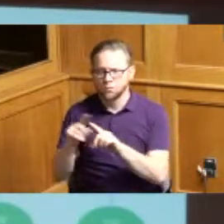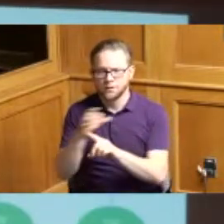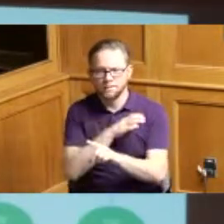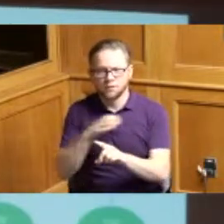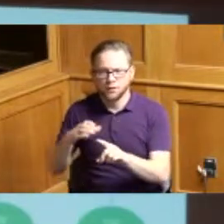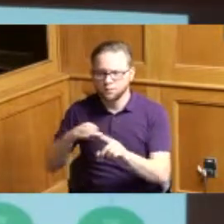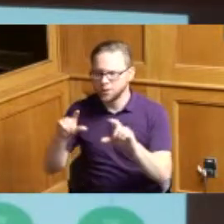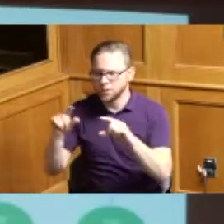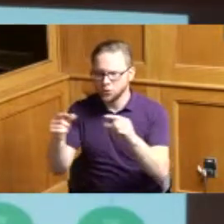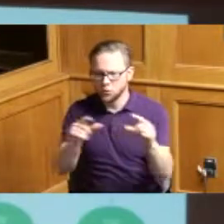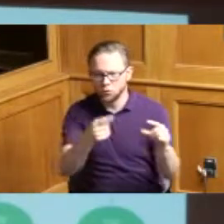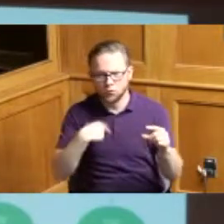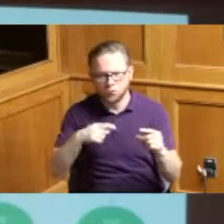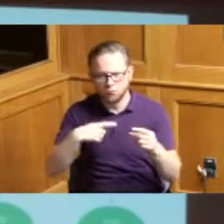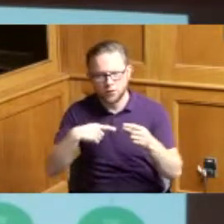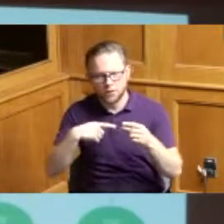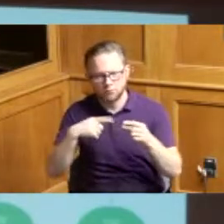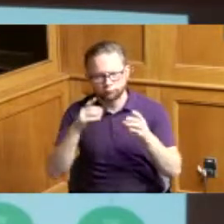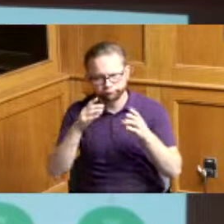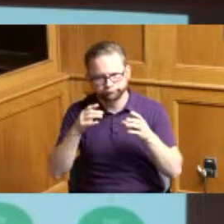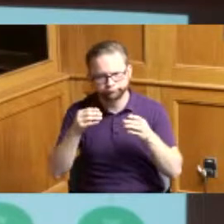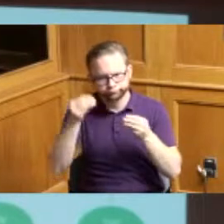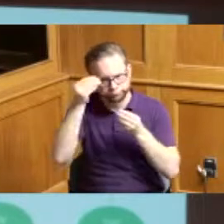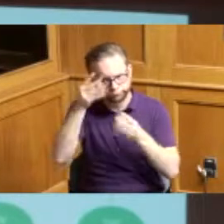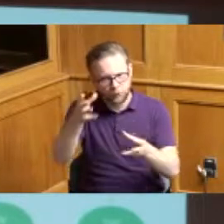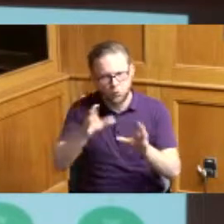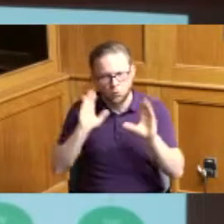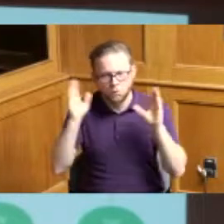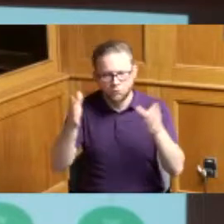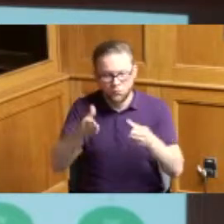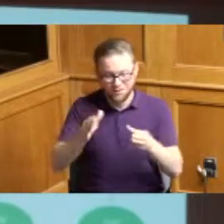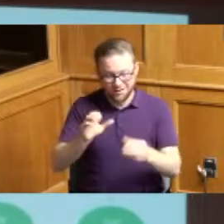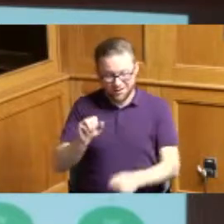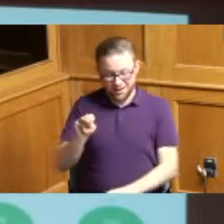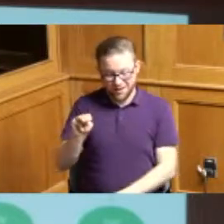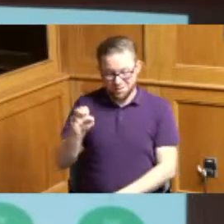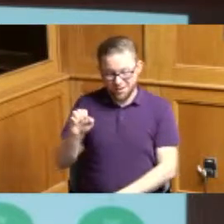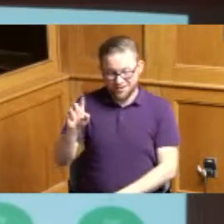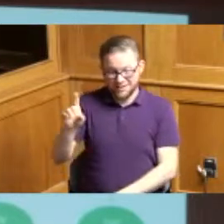staying focused on MSDs part of the sandbox here we're not focusing on anybody else's it's just